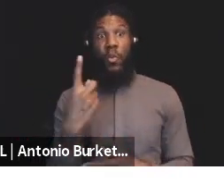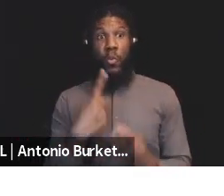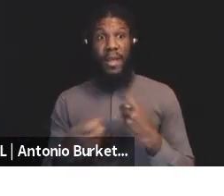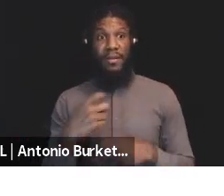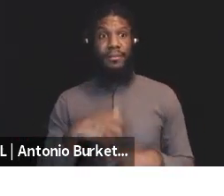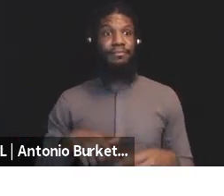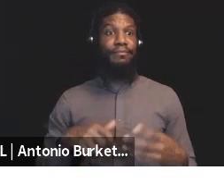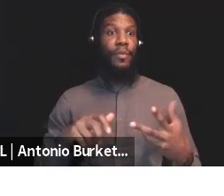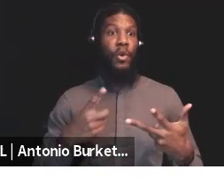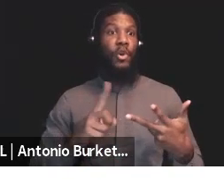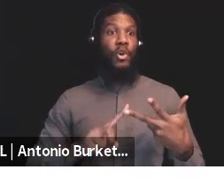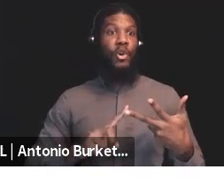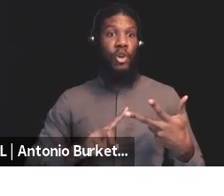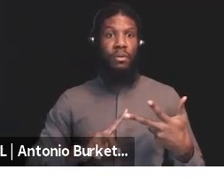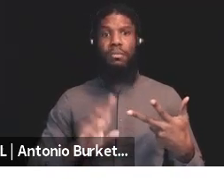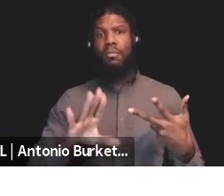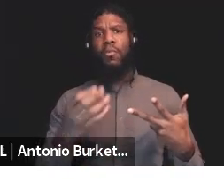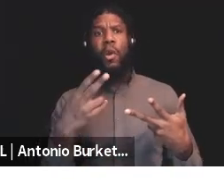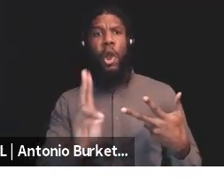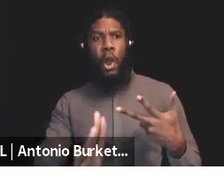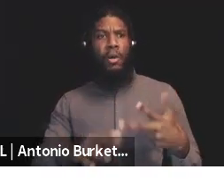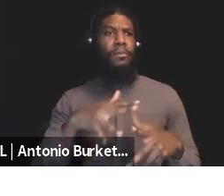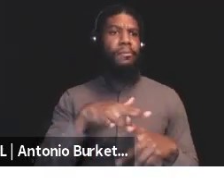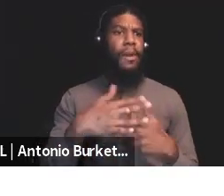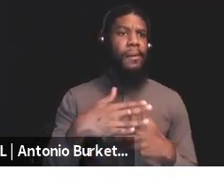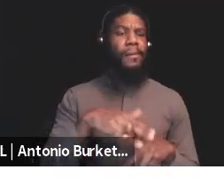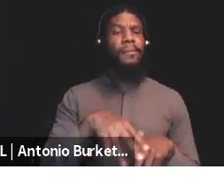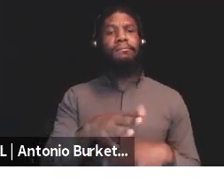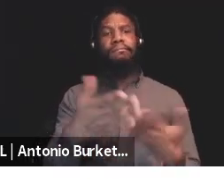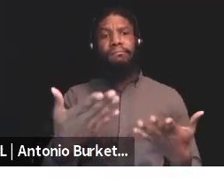your own institutional context as well: ? What types of presentations do